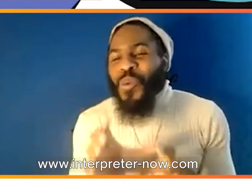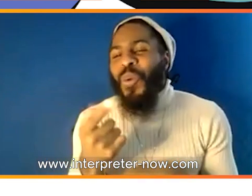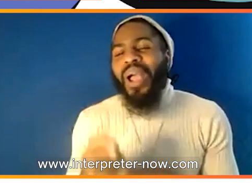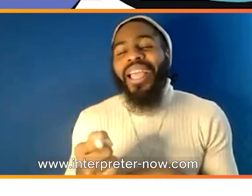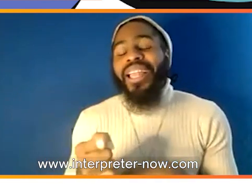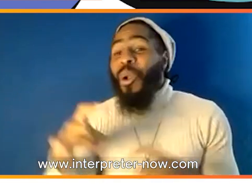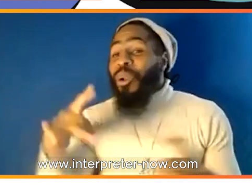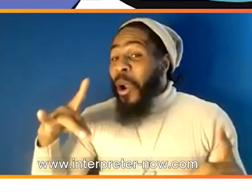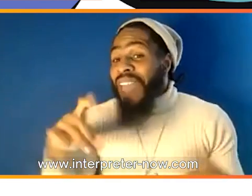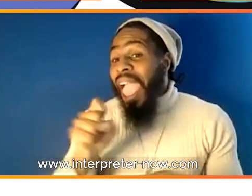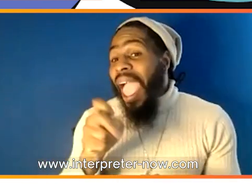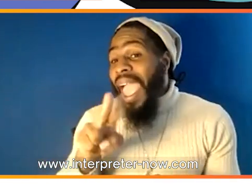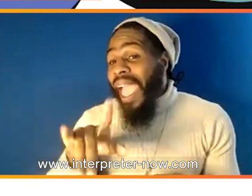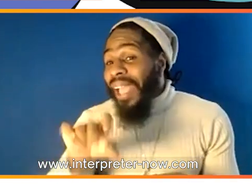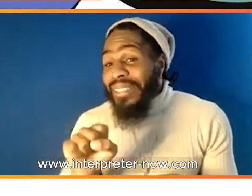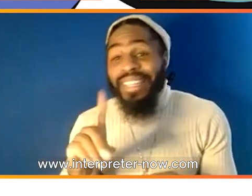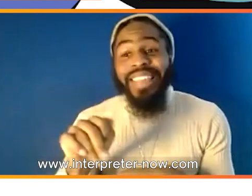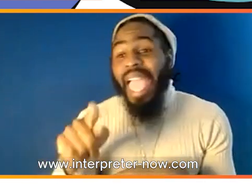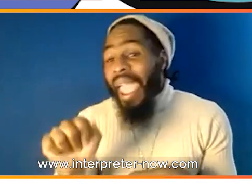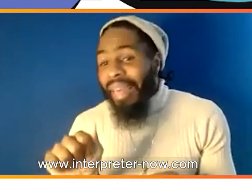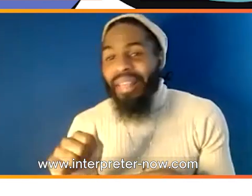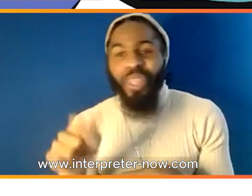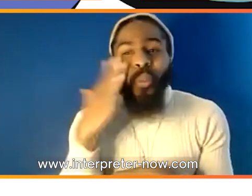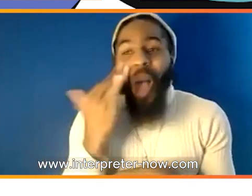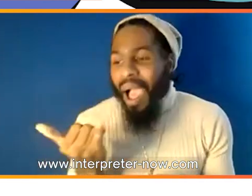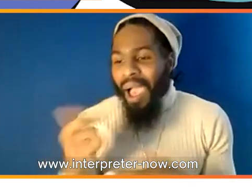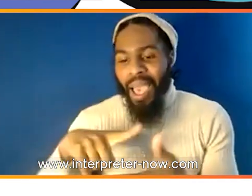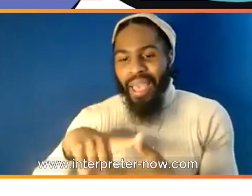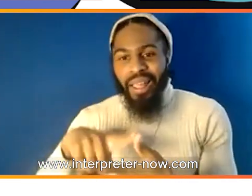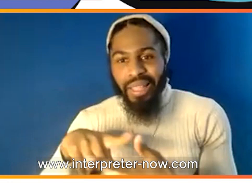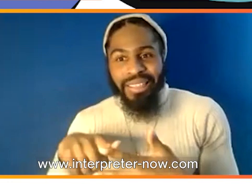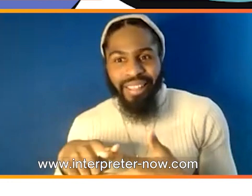fantastic. The data behind right, the why, the wisdom that we talked about just a little